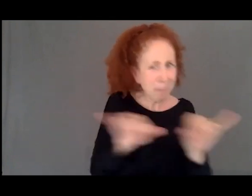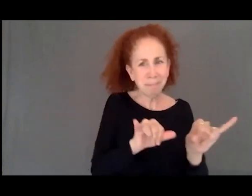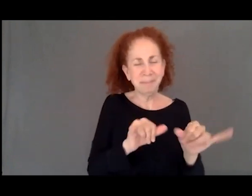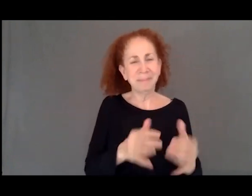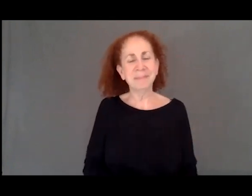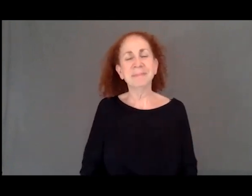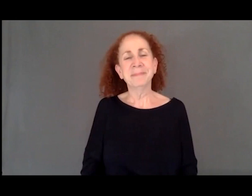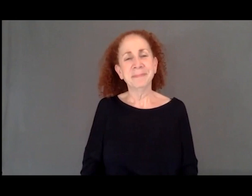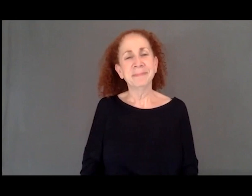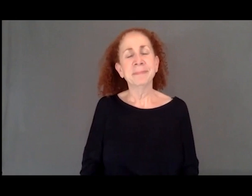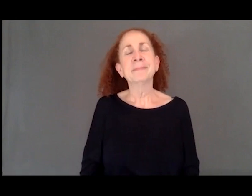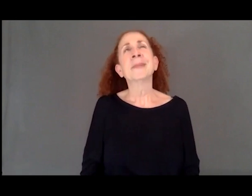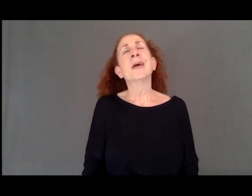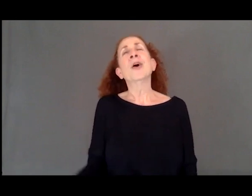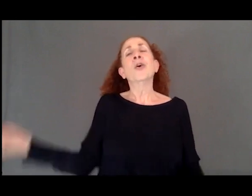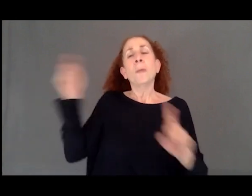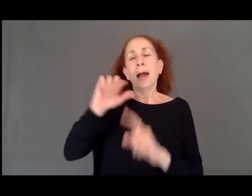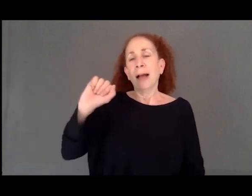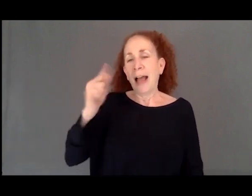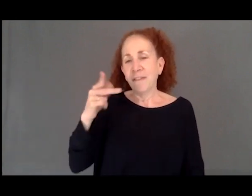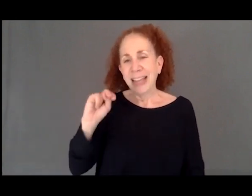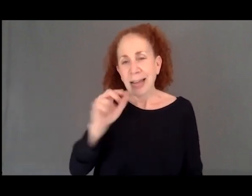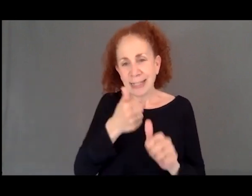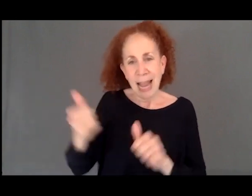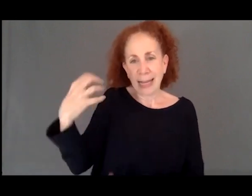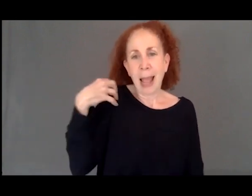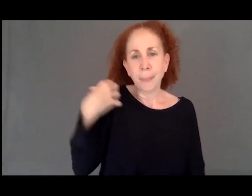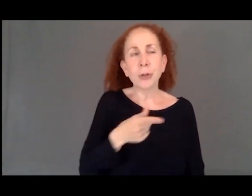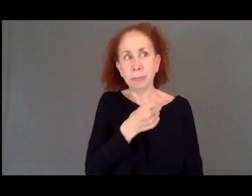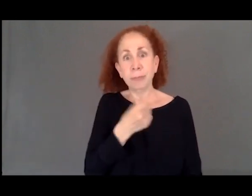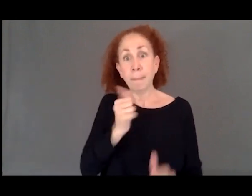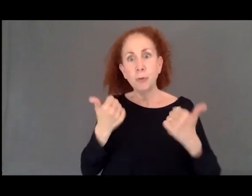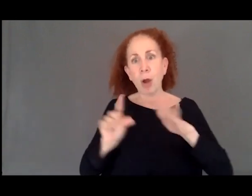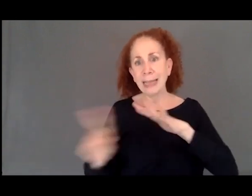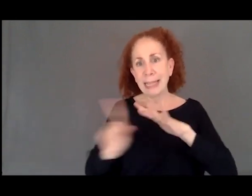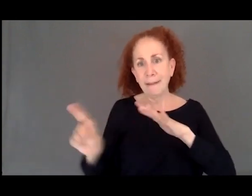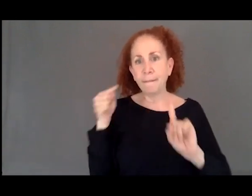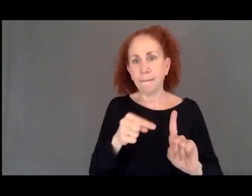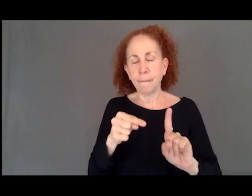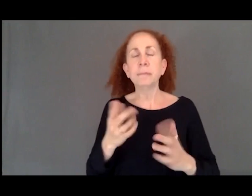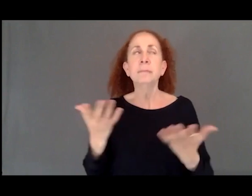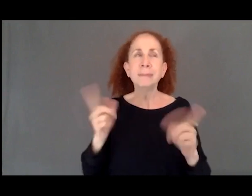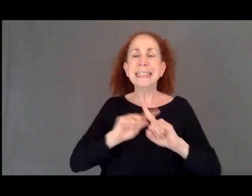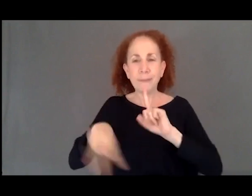So going back to the Kabul and Afghanistan example, when that was taking place, obviously, these are very historically different kinds of situations,